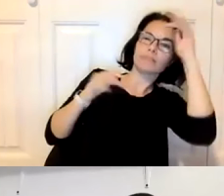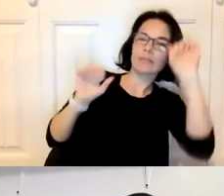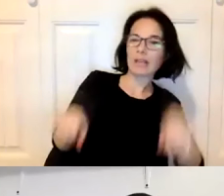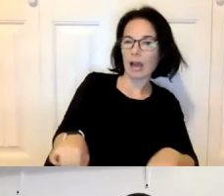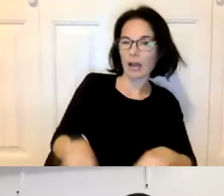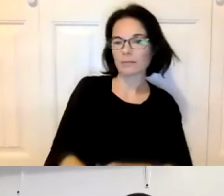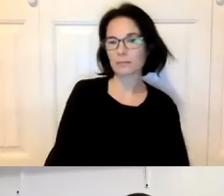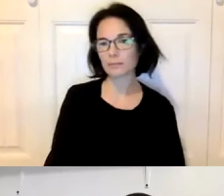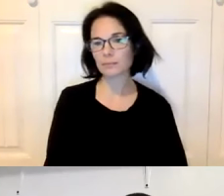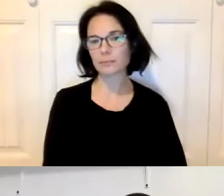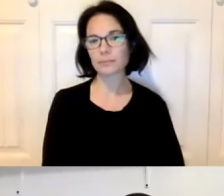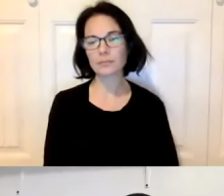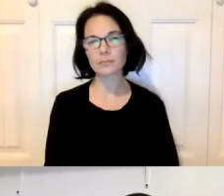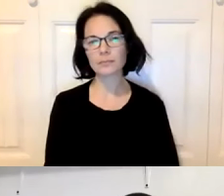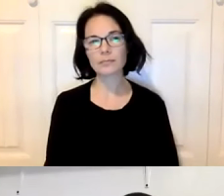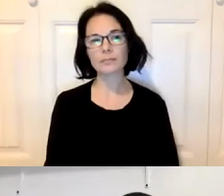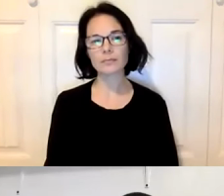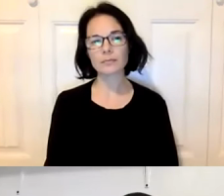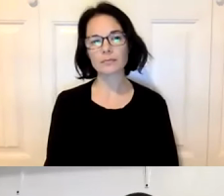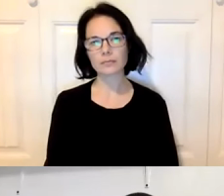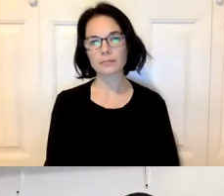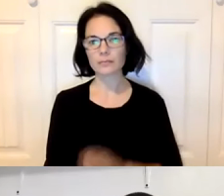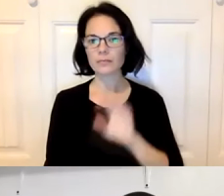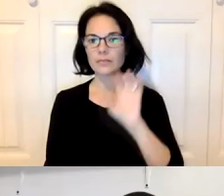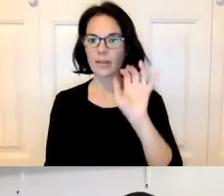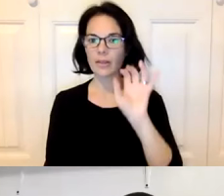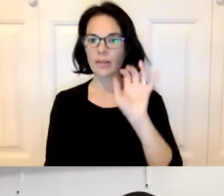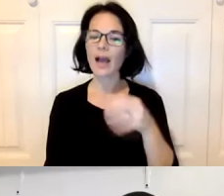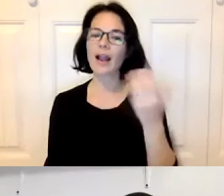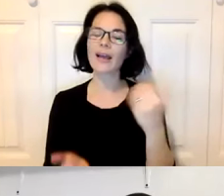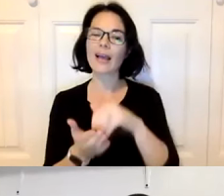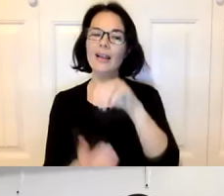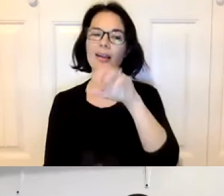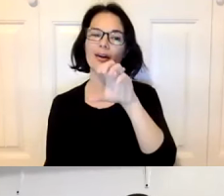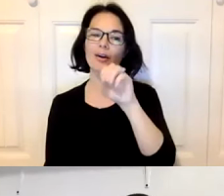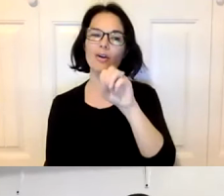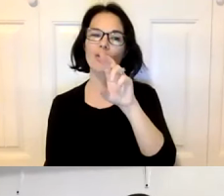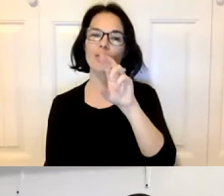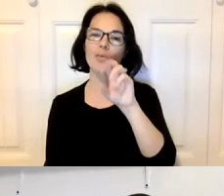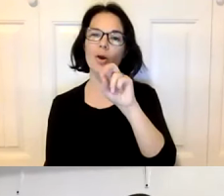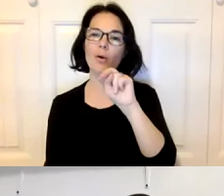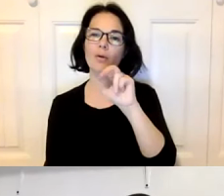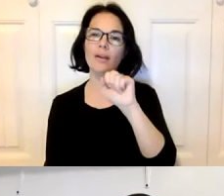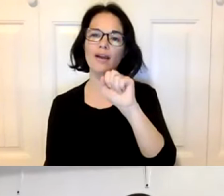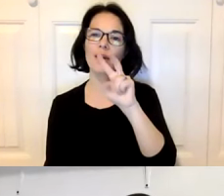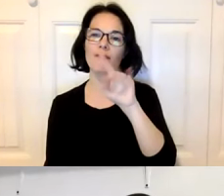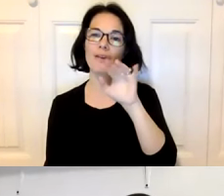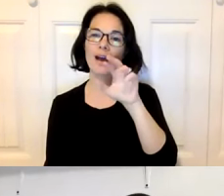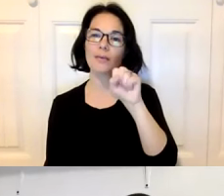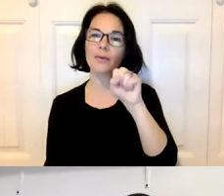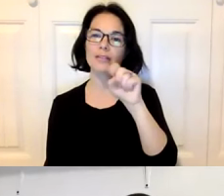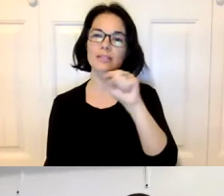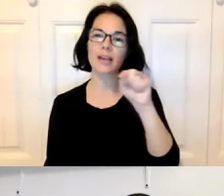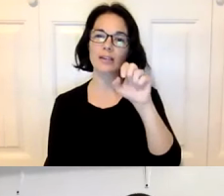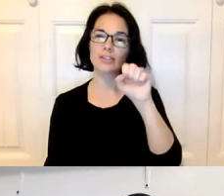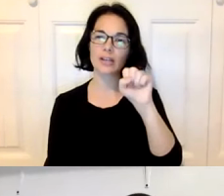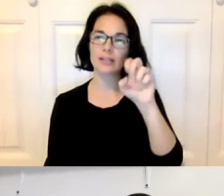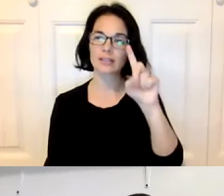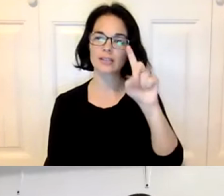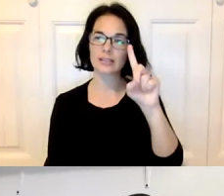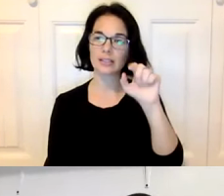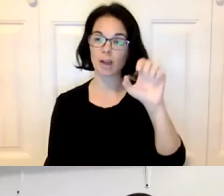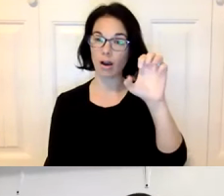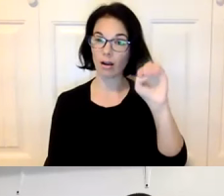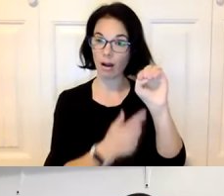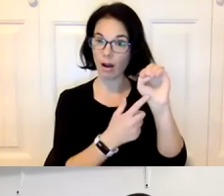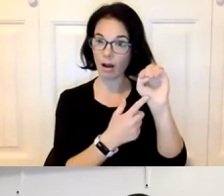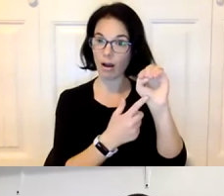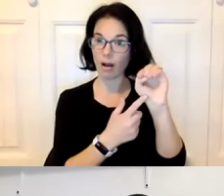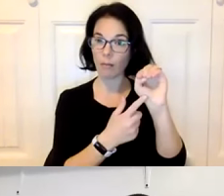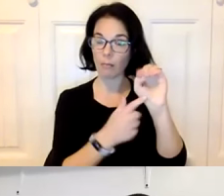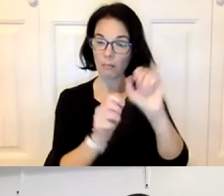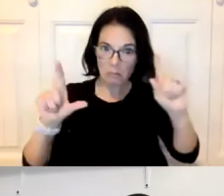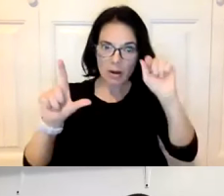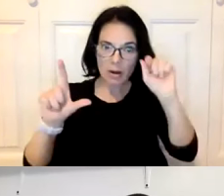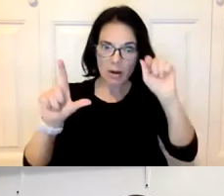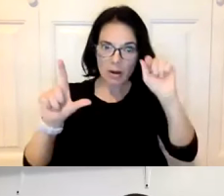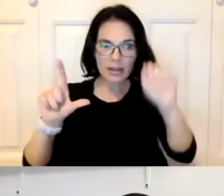At coronavirus-sd.com, we can look up locations of testing sites.